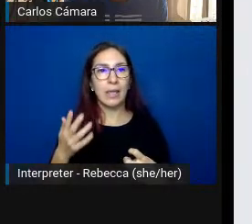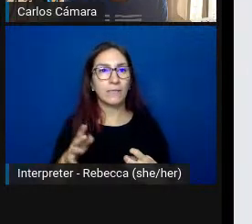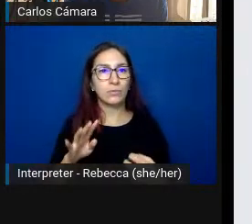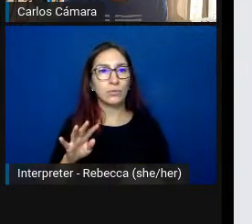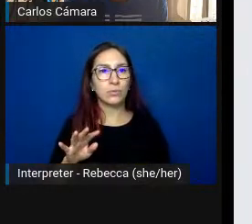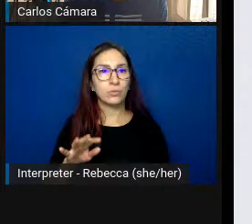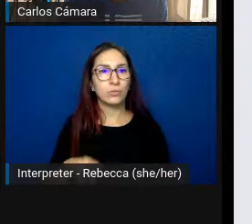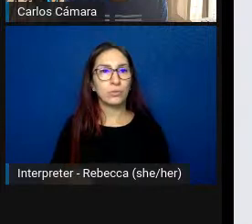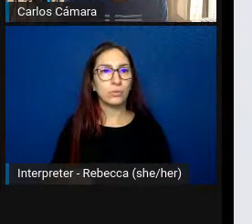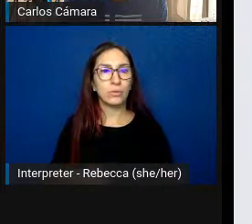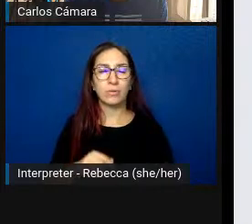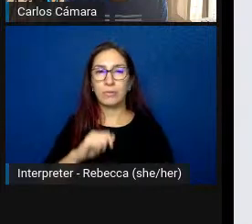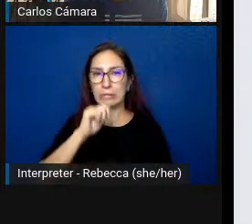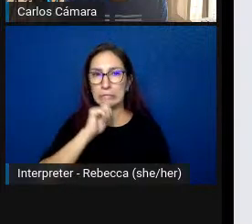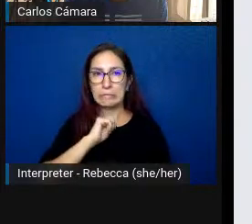Or you find